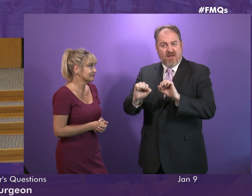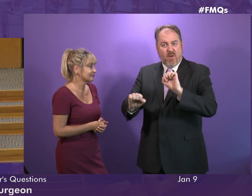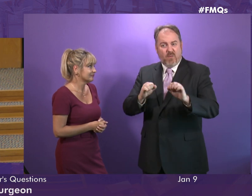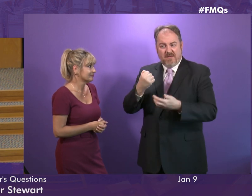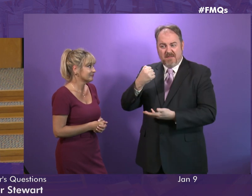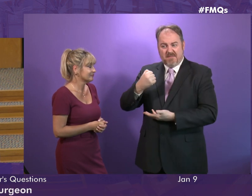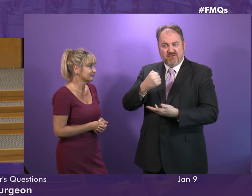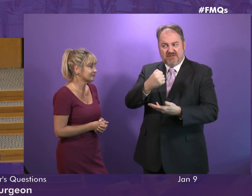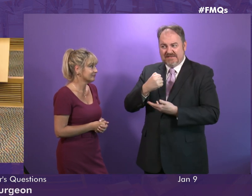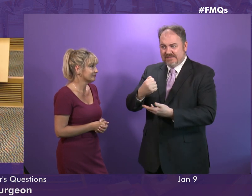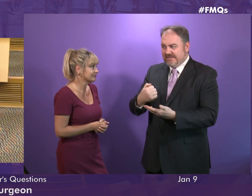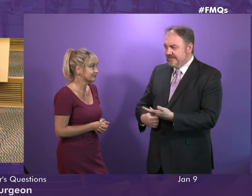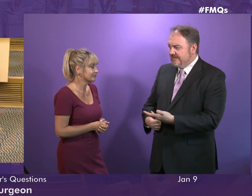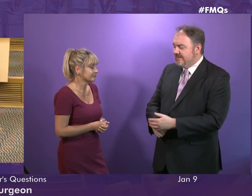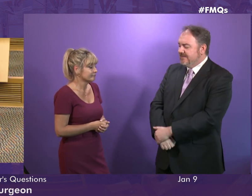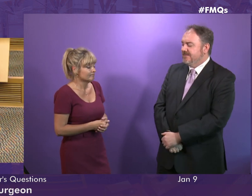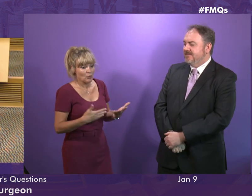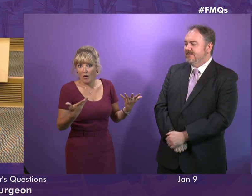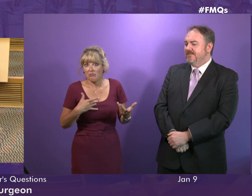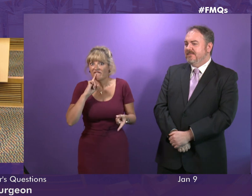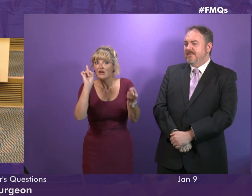The First Minister (Nicola Sturgeon): My first response is, of course, to sympathise